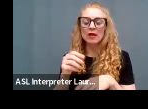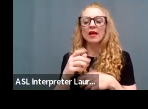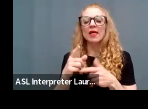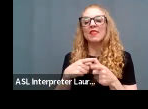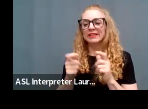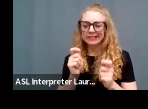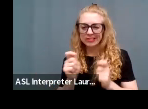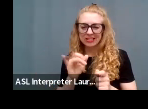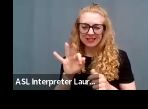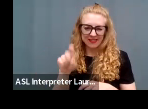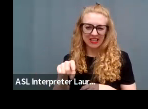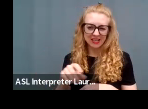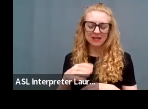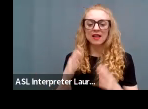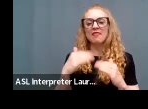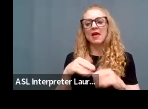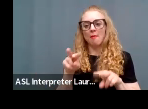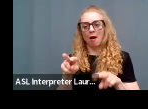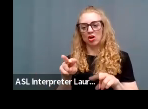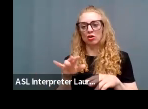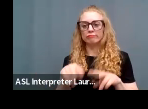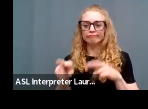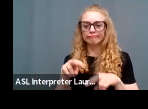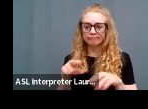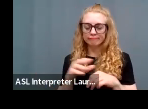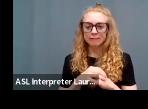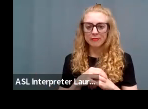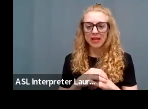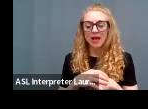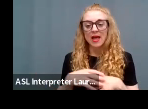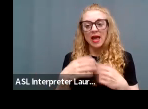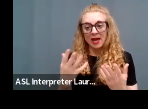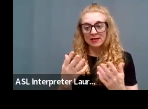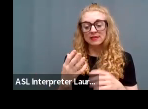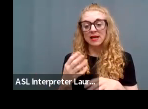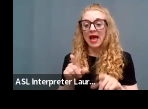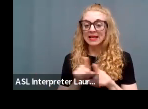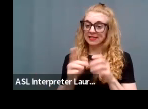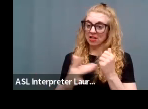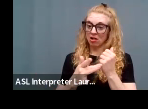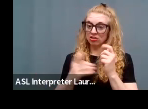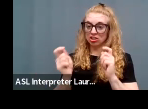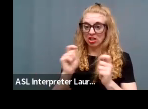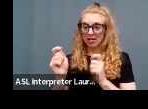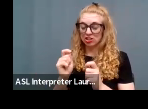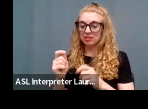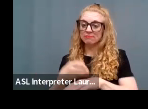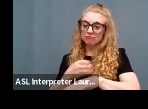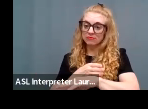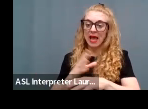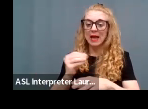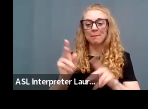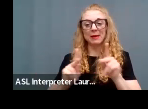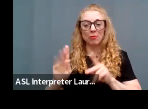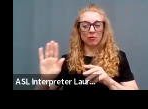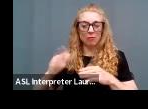adjust it and then we monitor and as technology changes and as people's conditions change we then